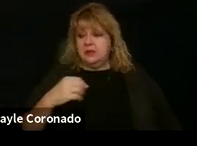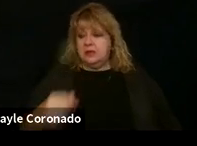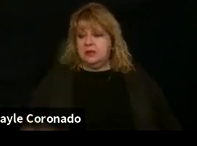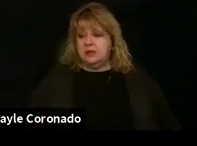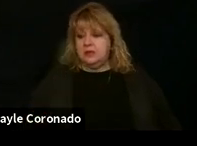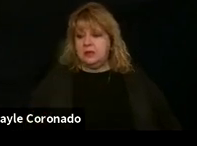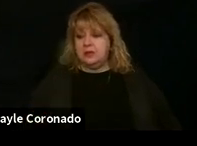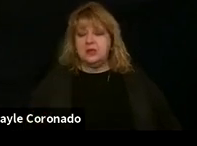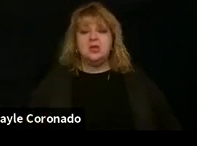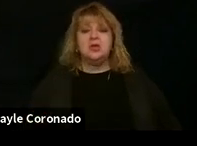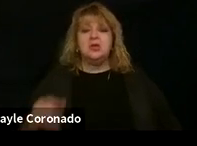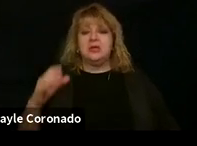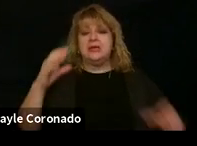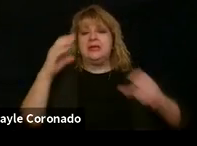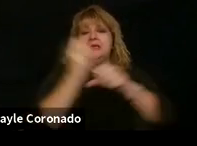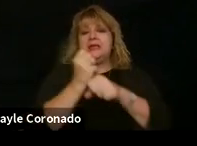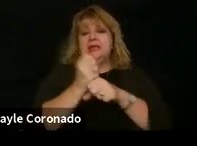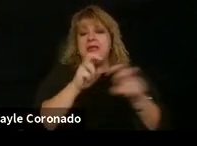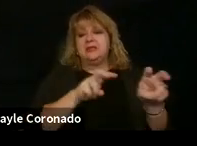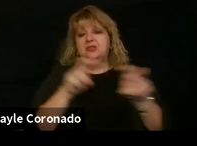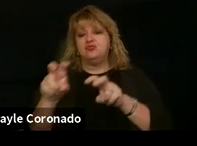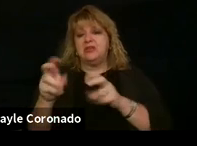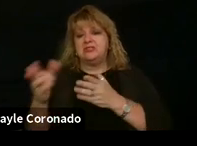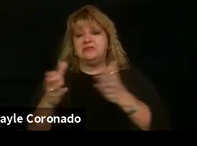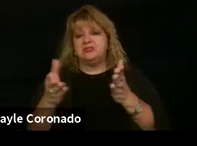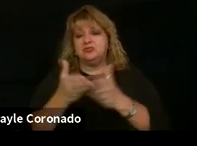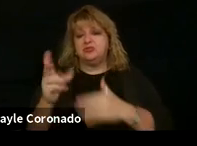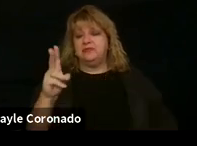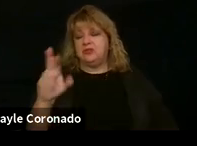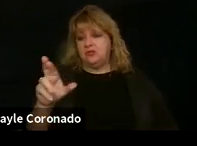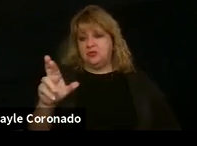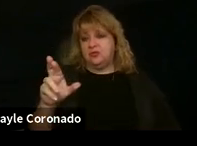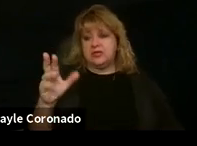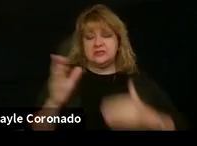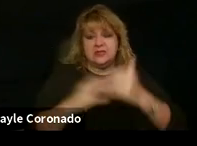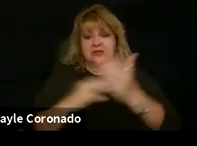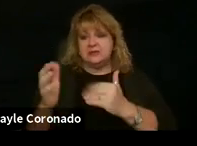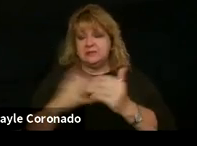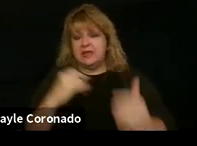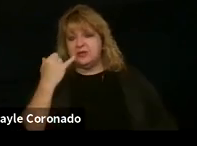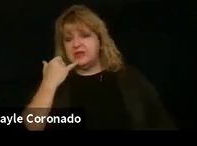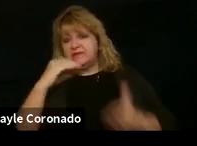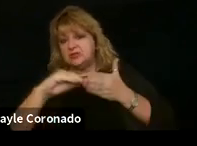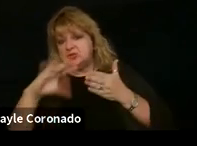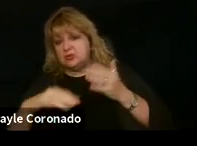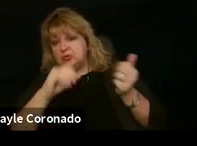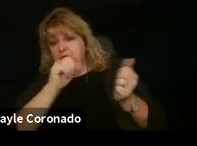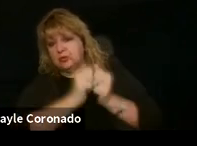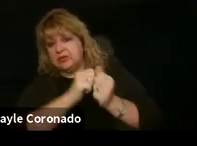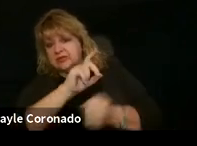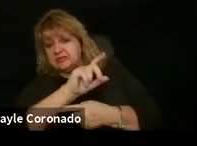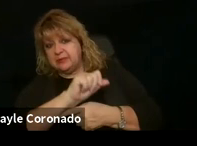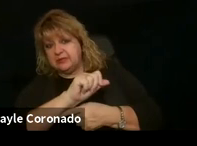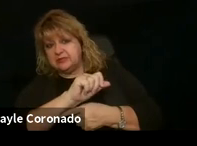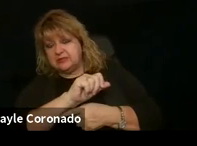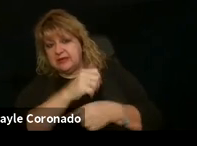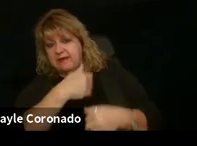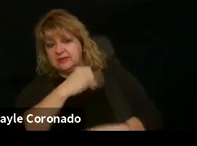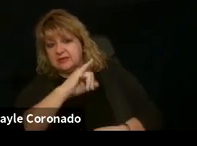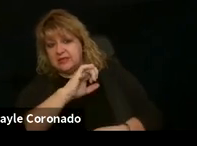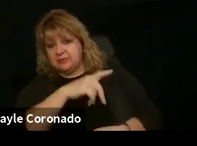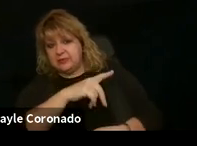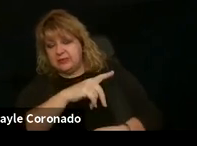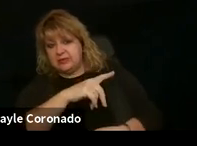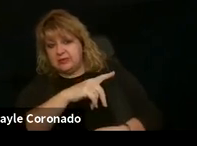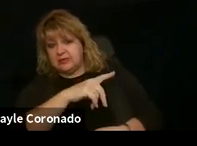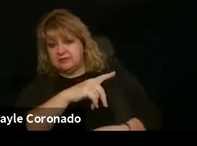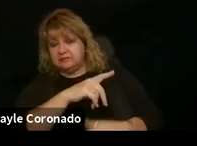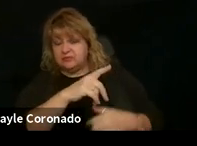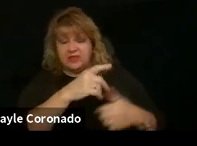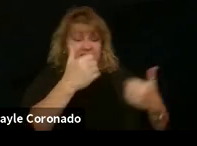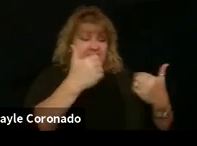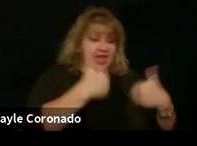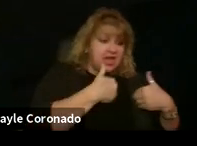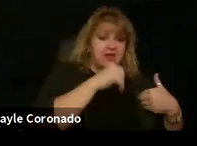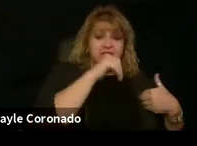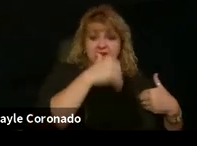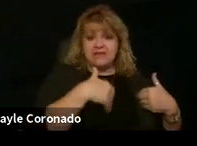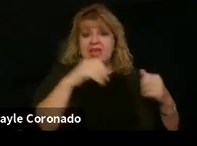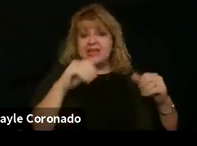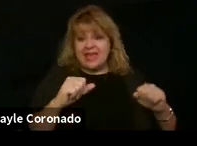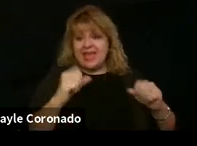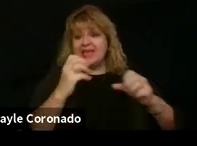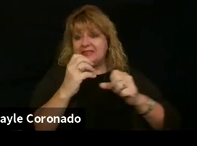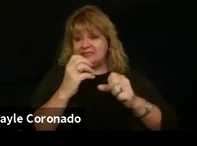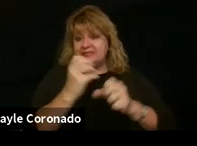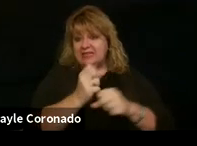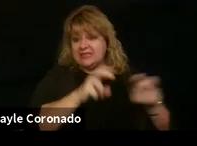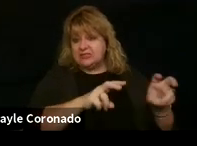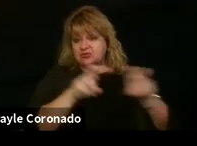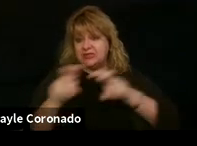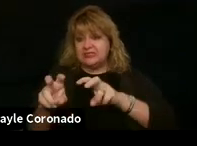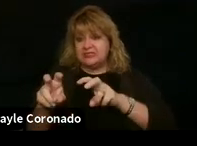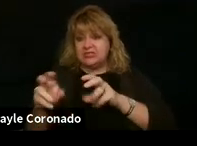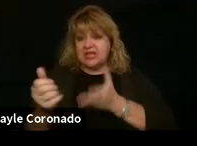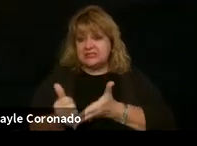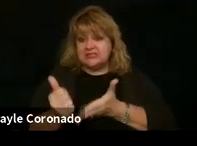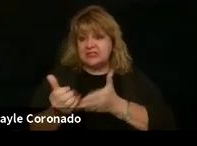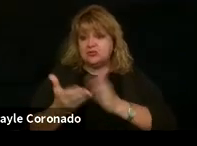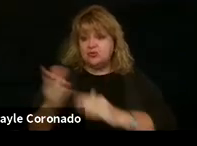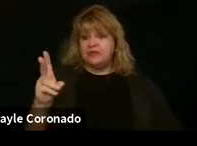So, I'm getting transition services through VR, regardless of whether or not a student with a disability has an IP. They can turn, they can receive transition assistance through Vocational Rehabilitation Services.